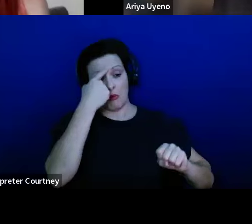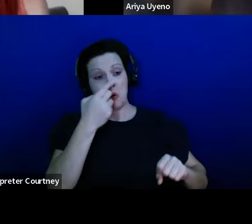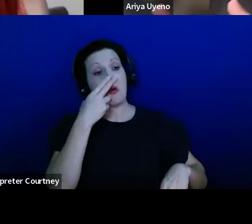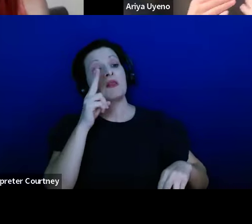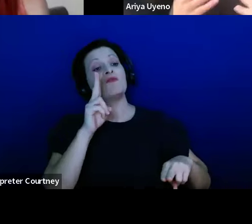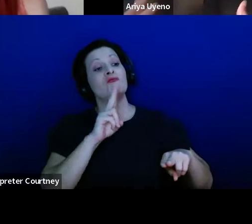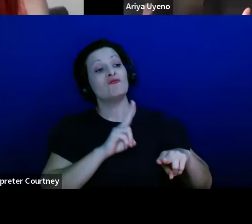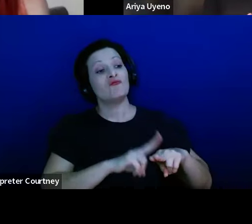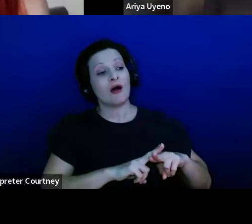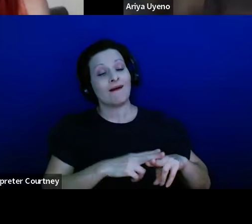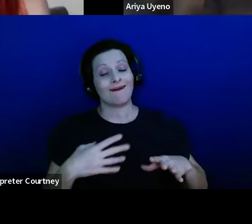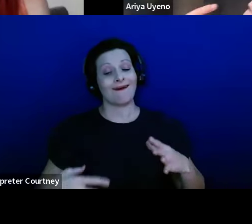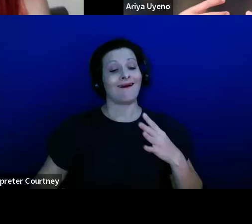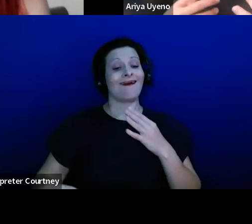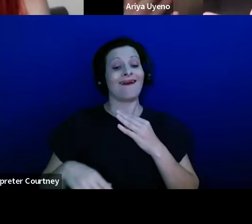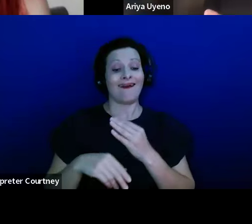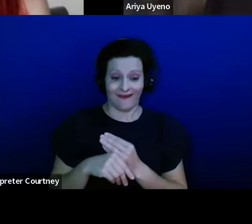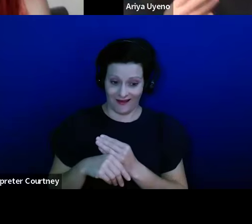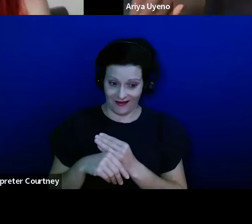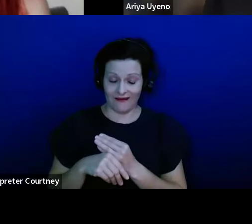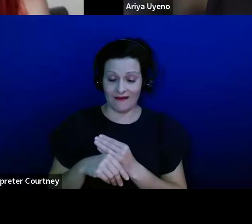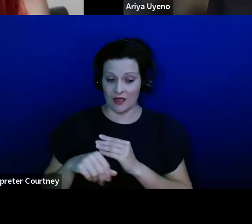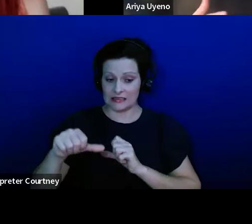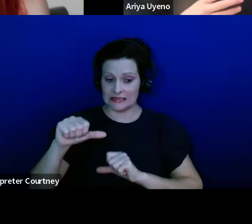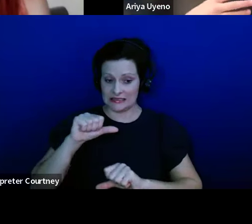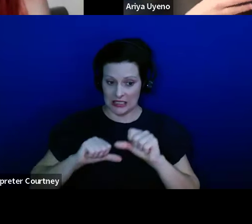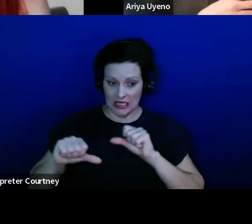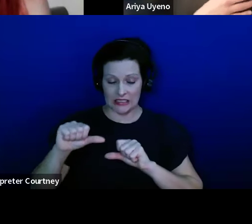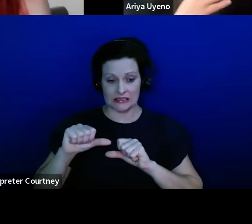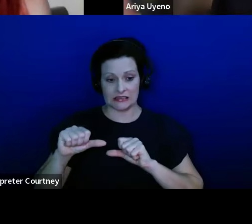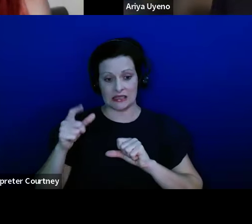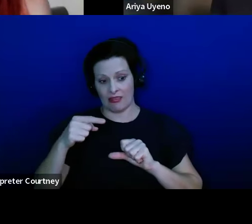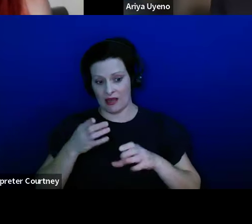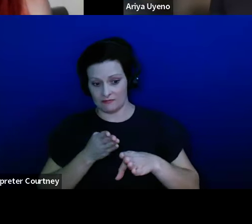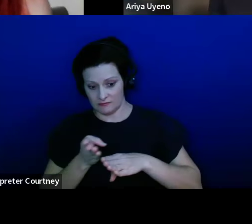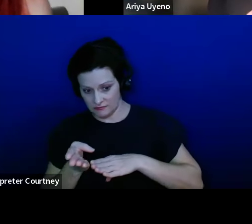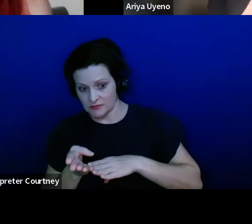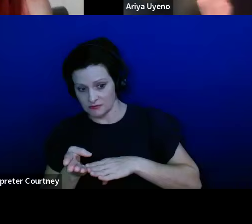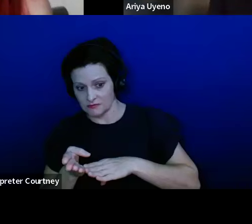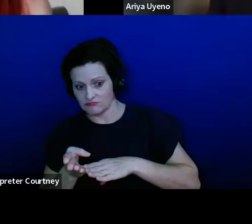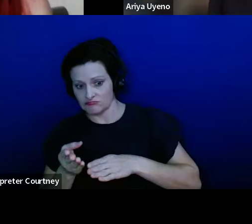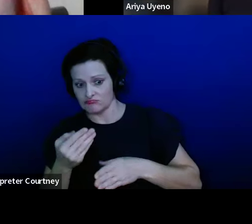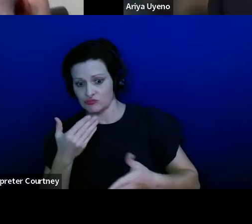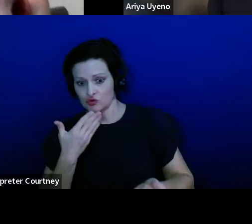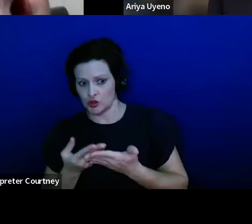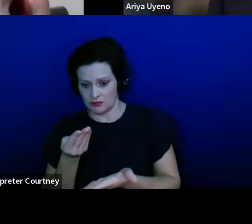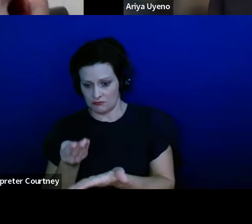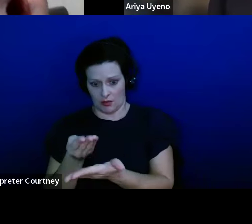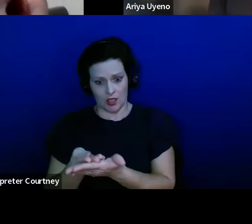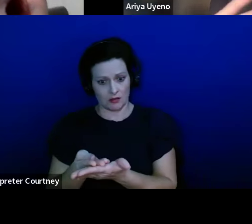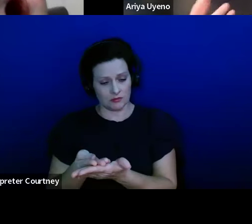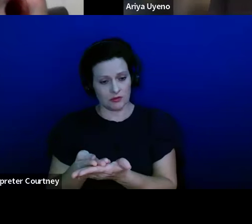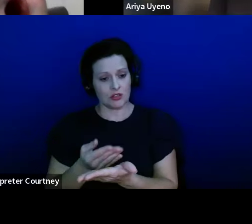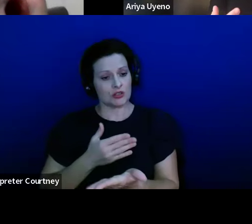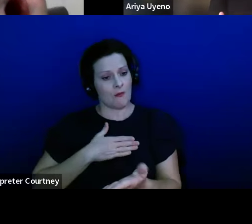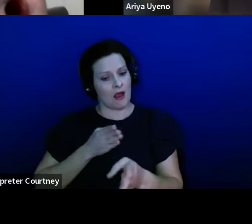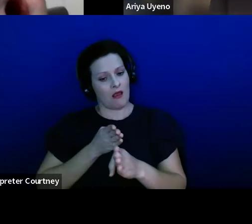Plus, I think, science majors are financially stable so I chose my major based from that